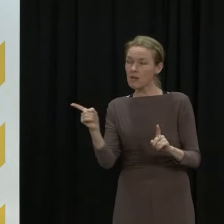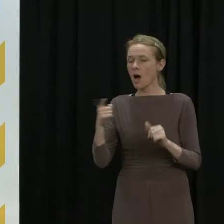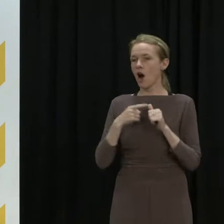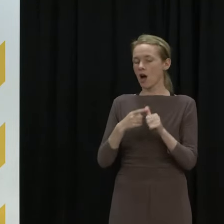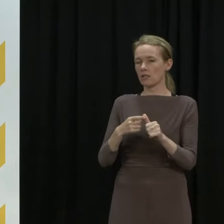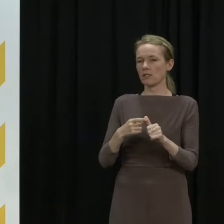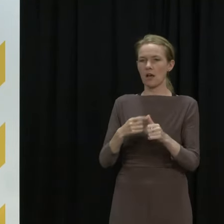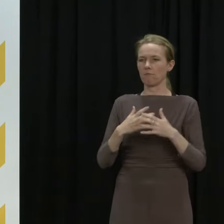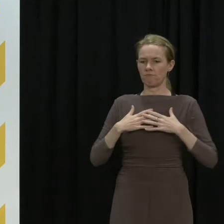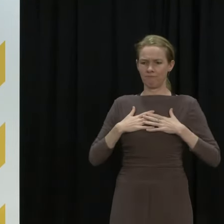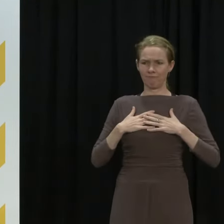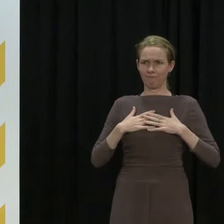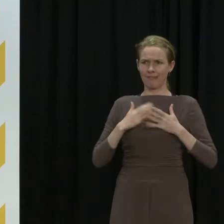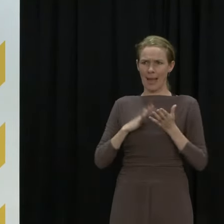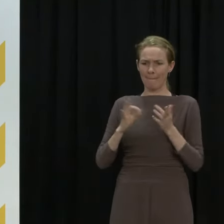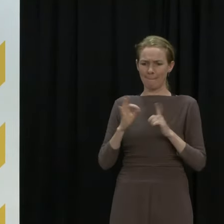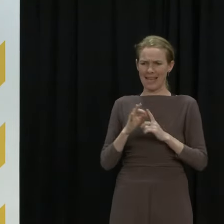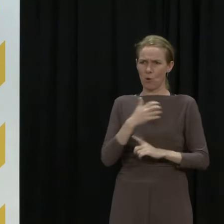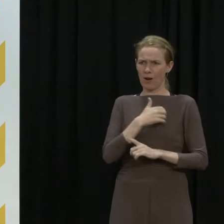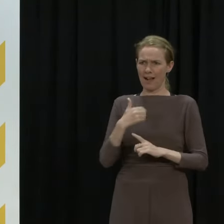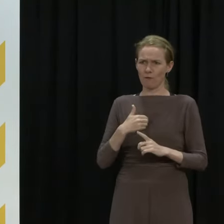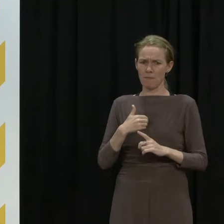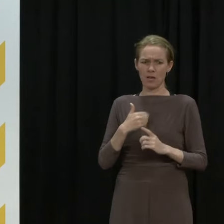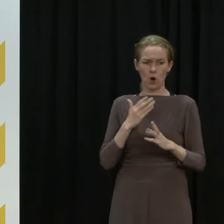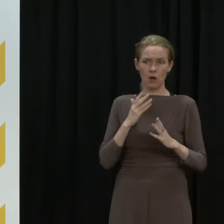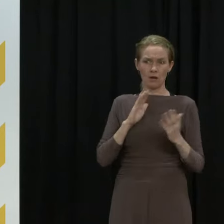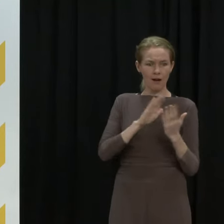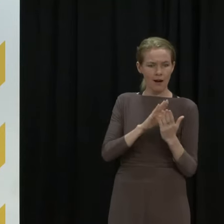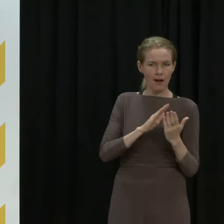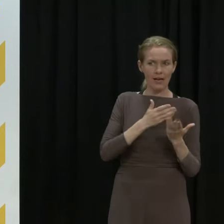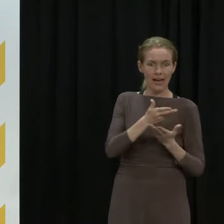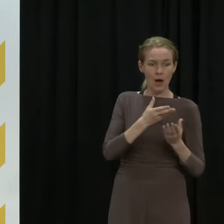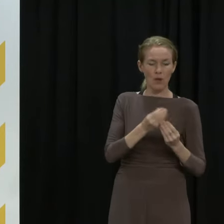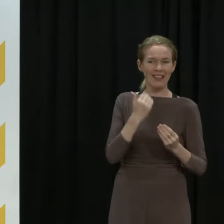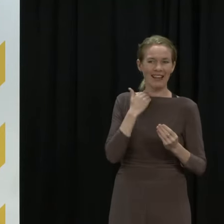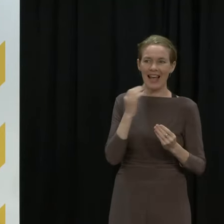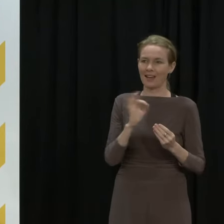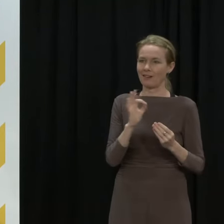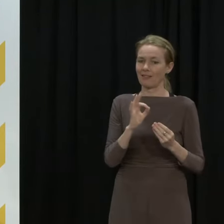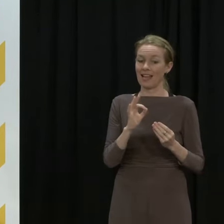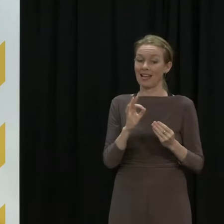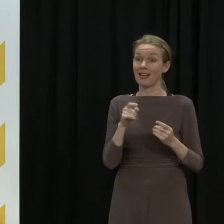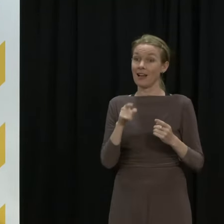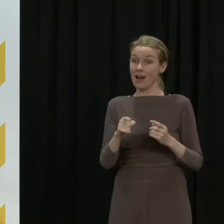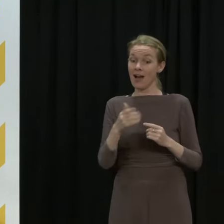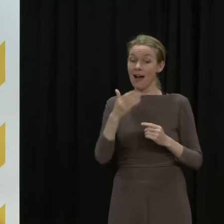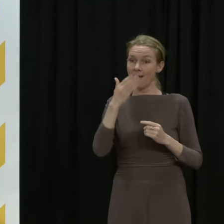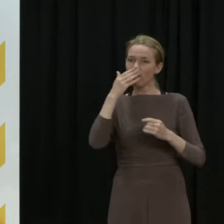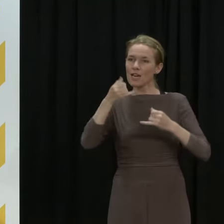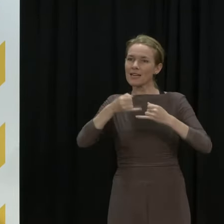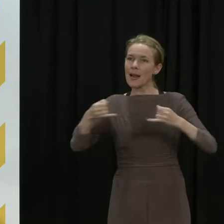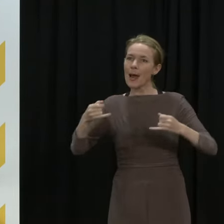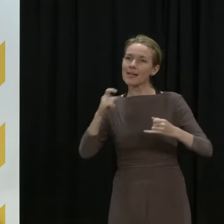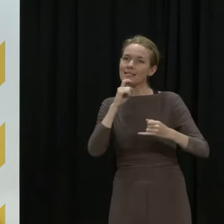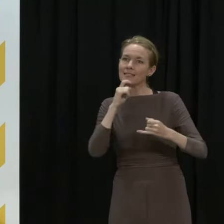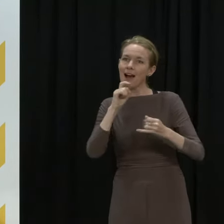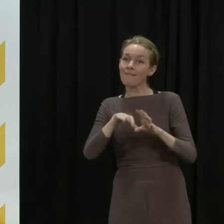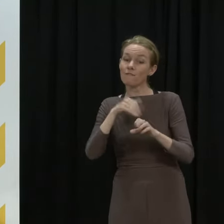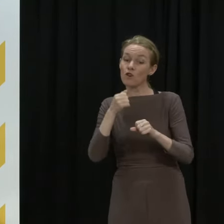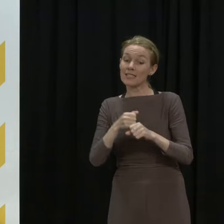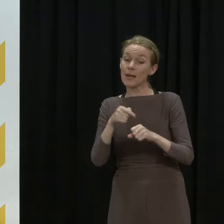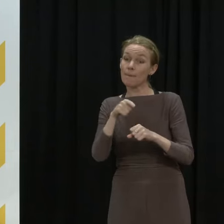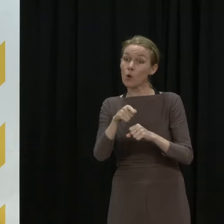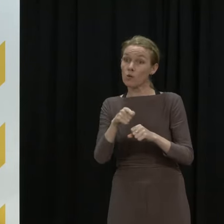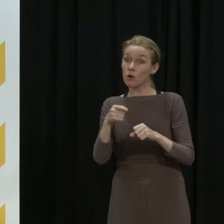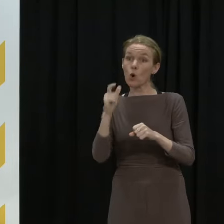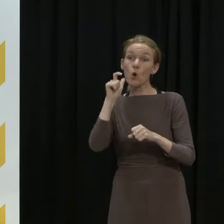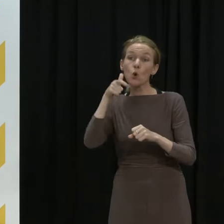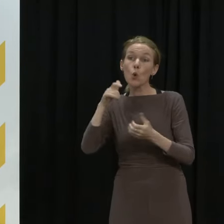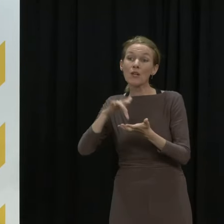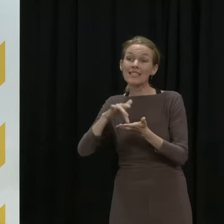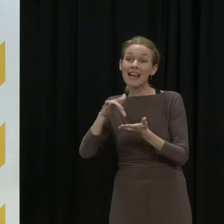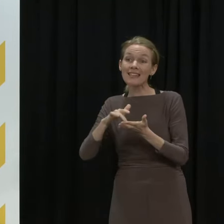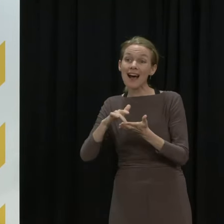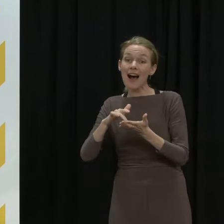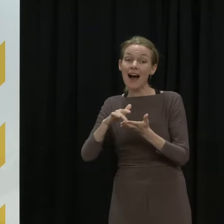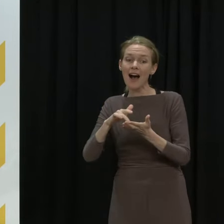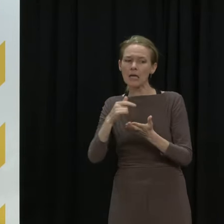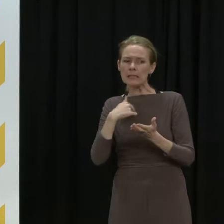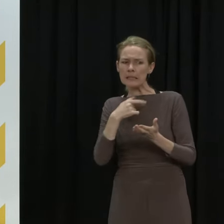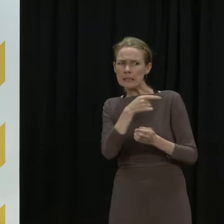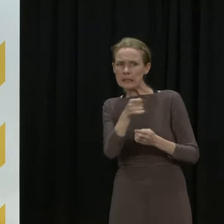to try and